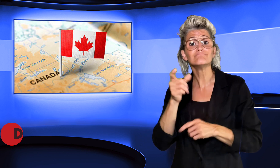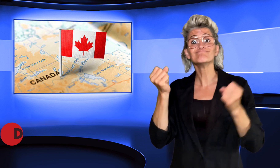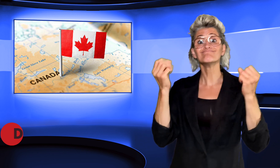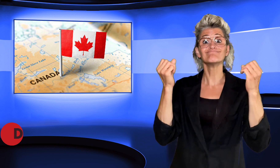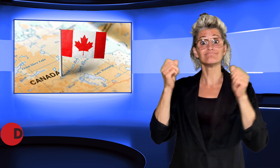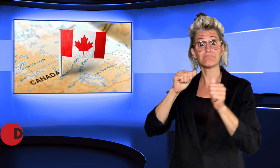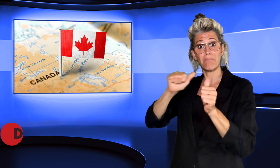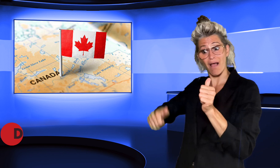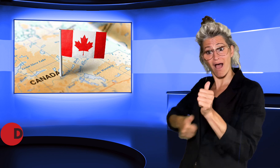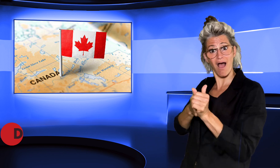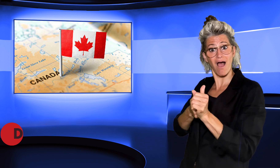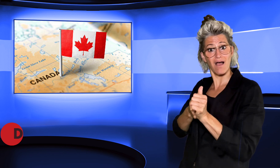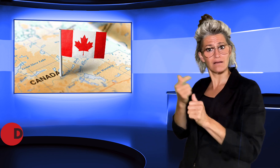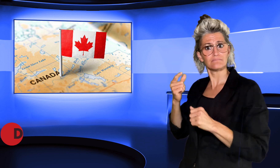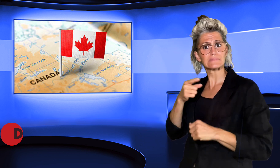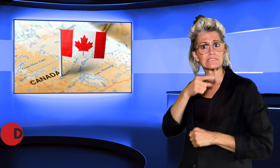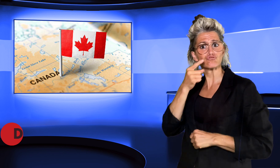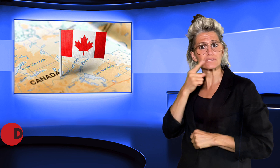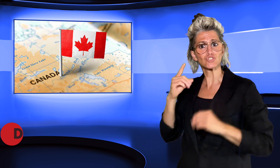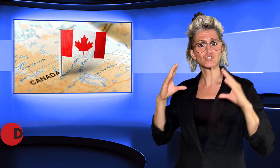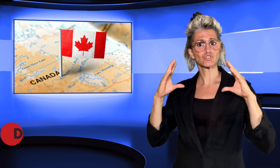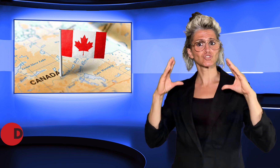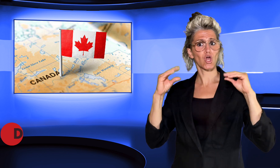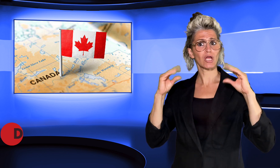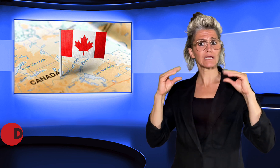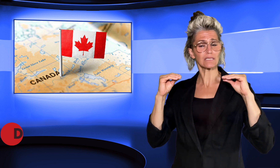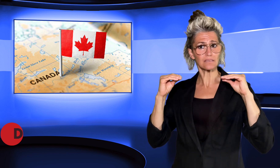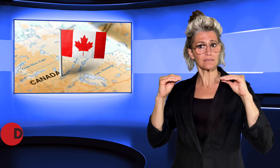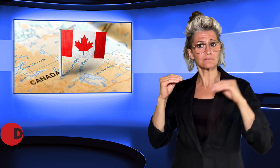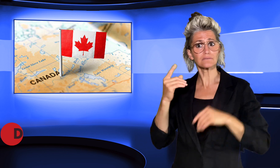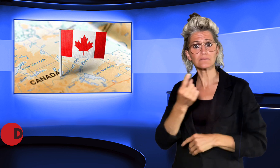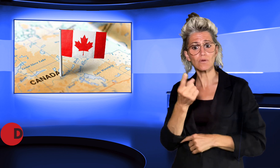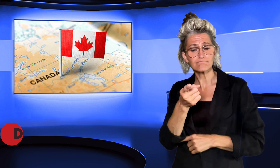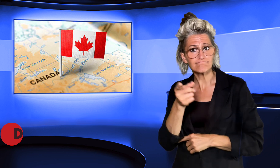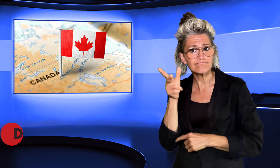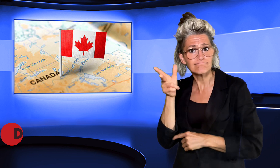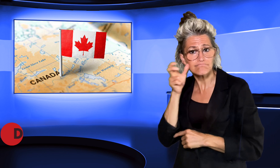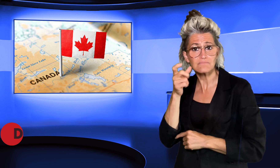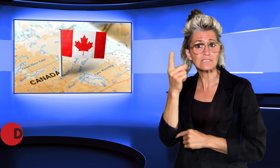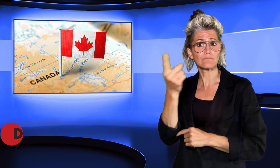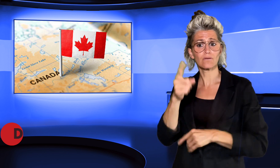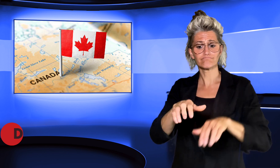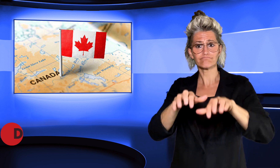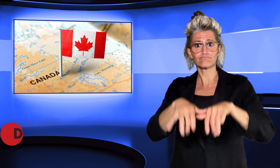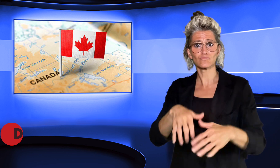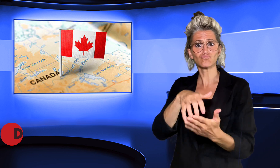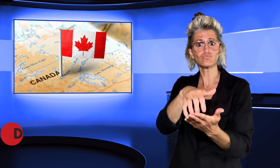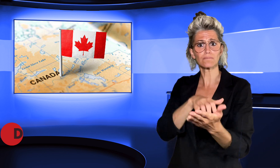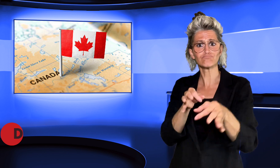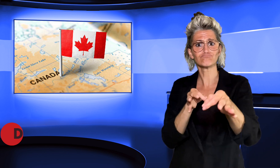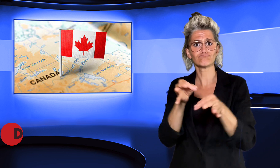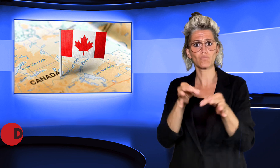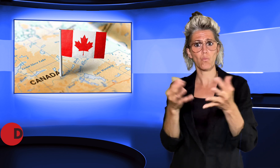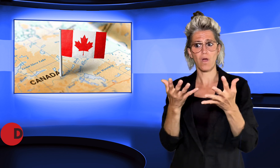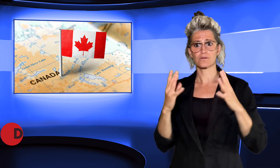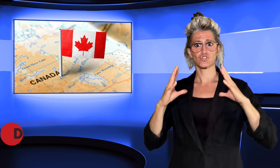Someone typed a transcript of what was said. Although this video and